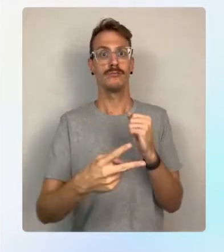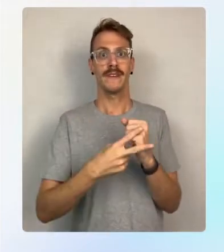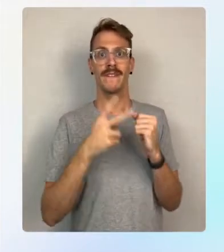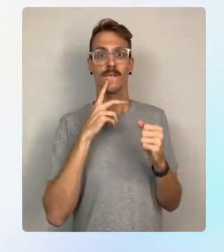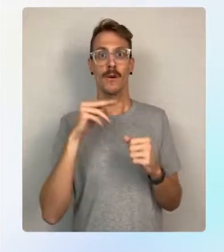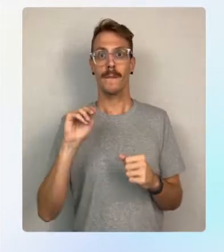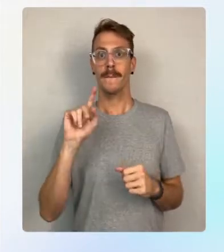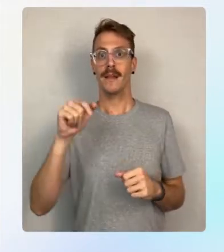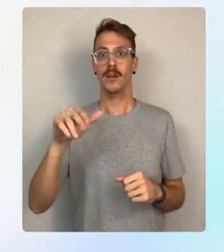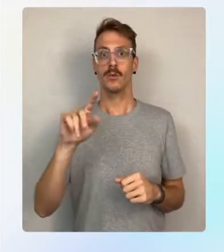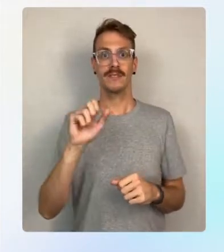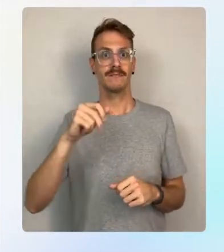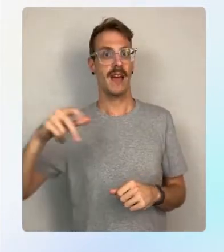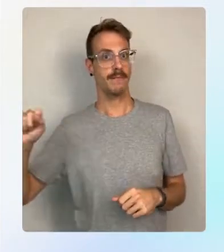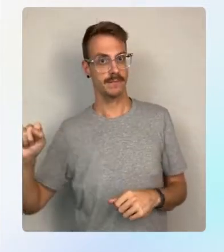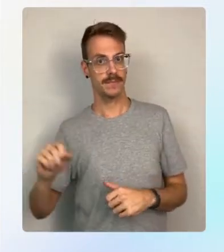for Meta Quest applications.